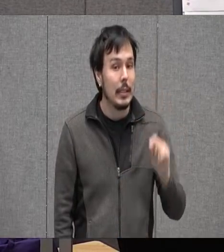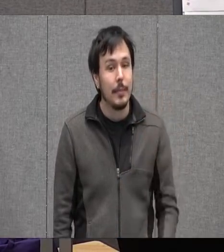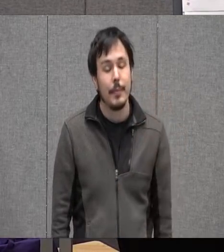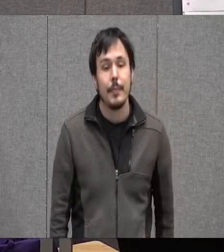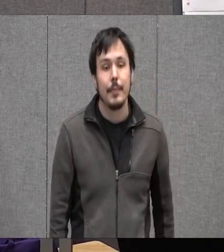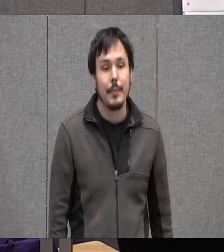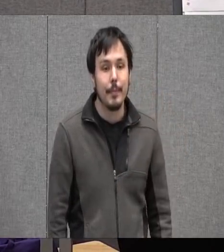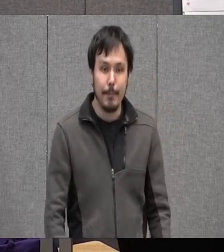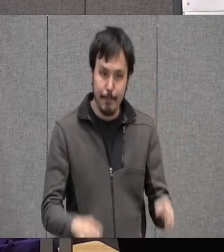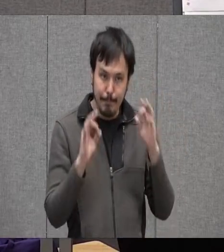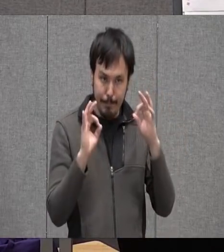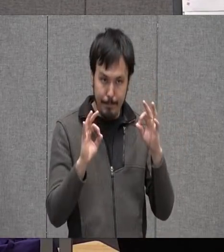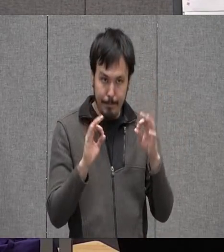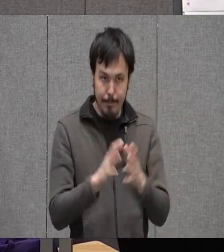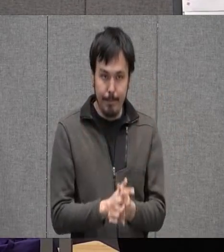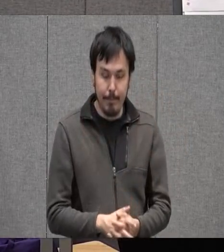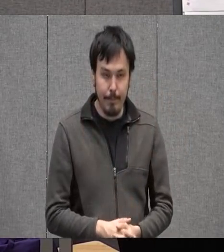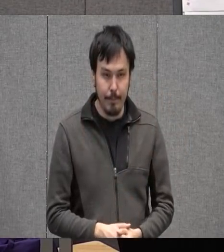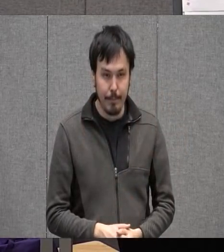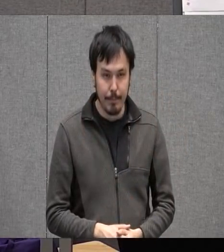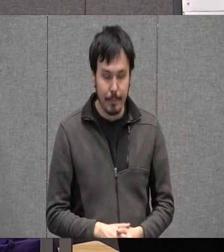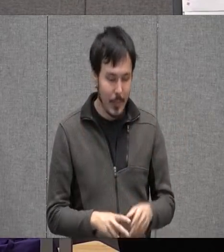All right let me see this.